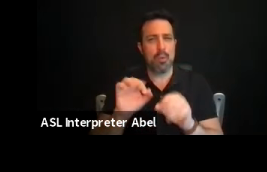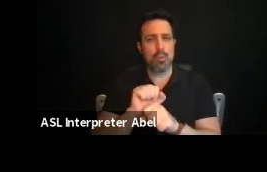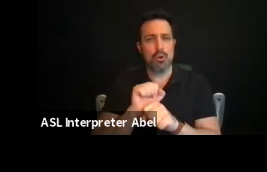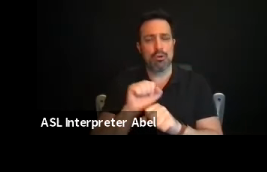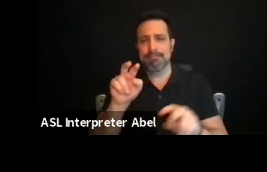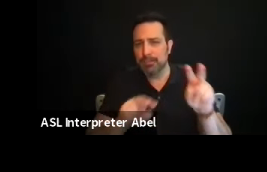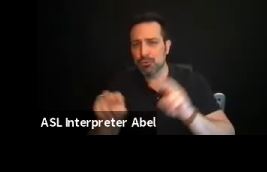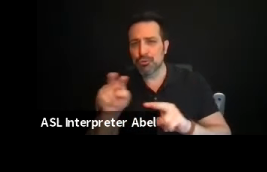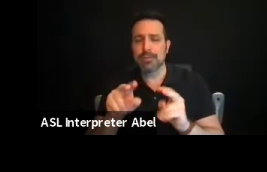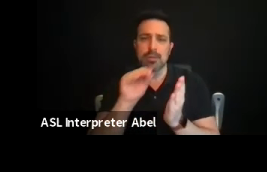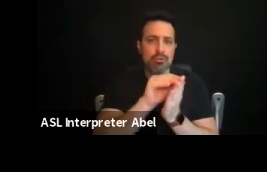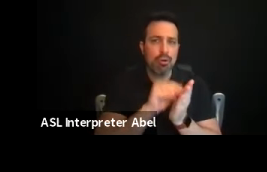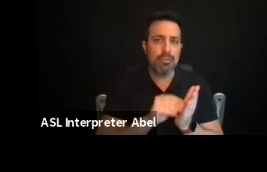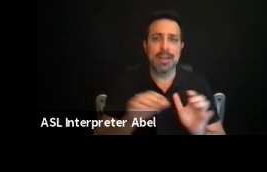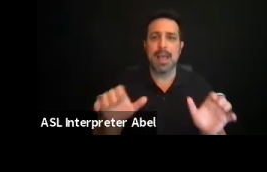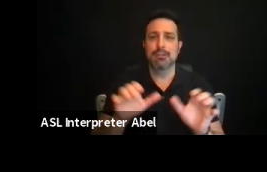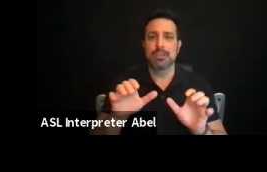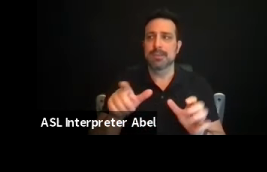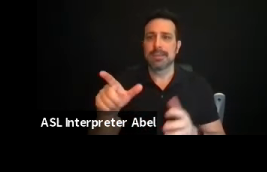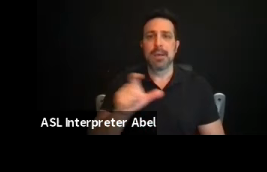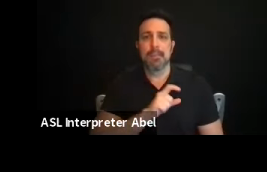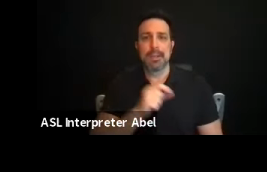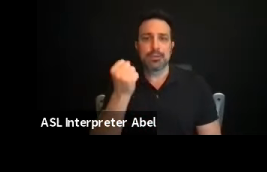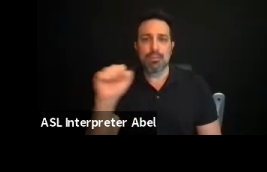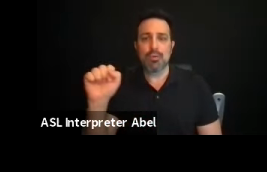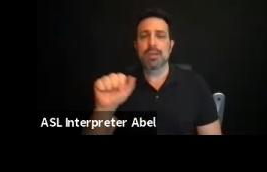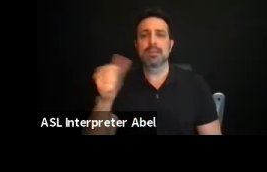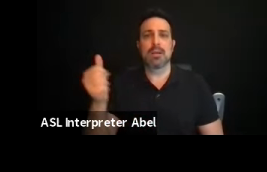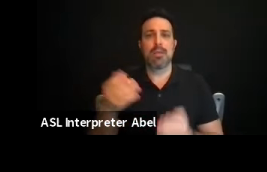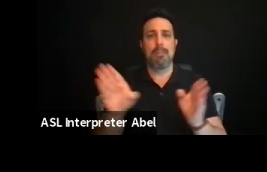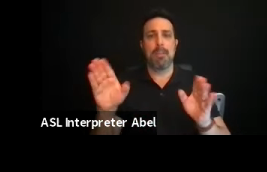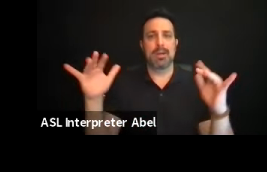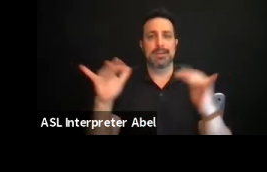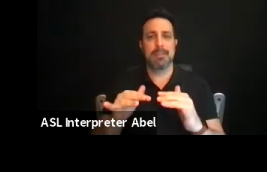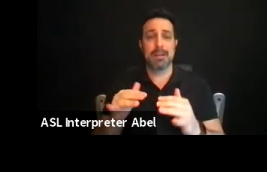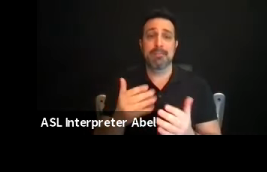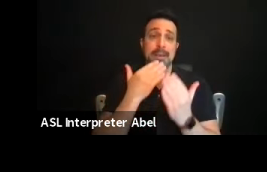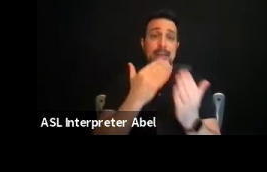members. We also have ACLU of Oregon legal observers here today. Legal observers help us with important work of